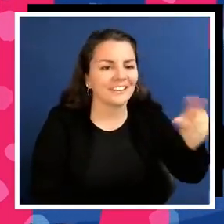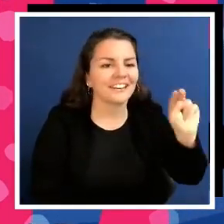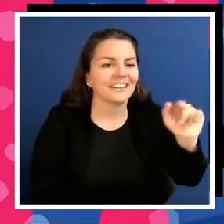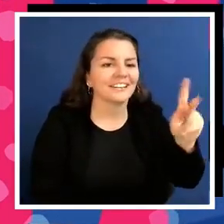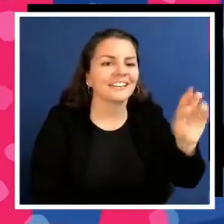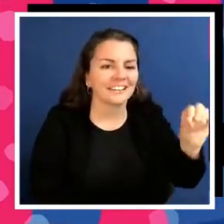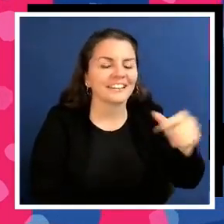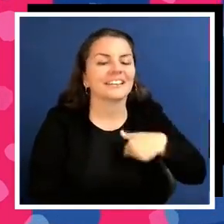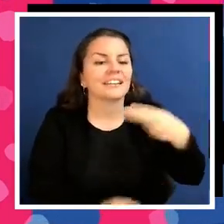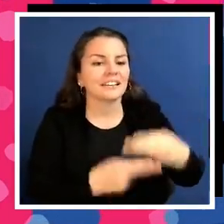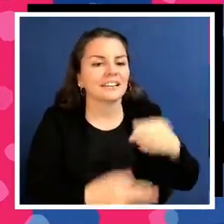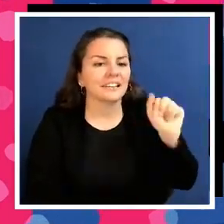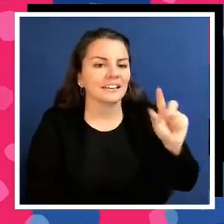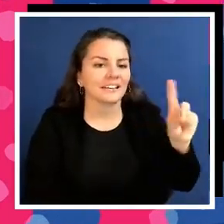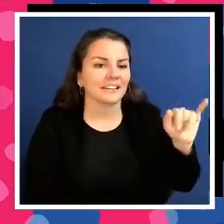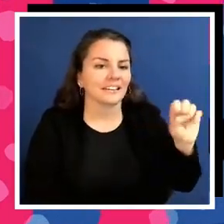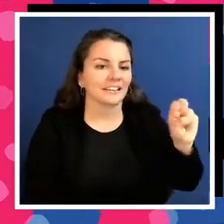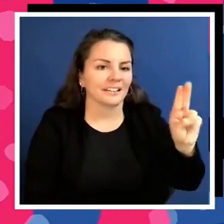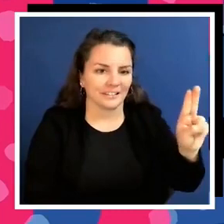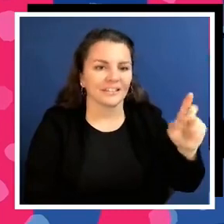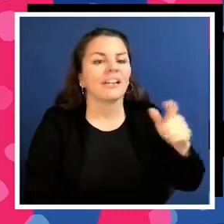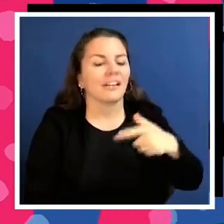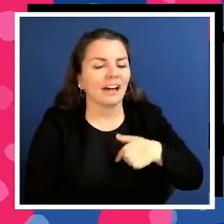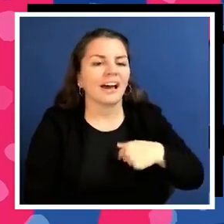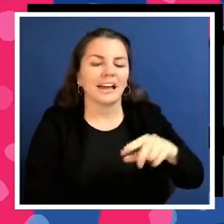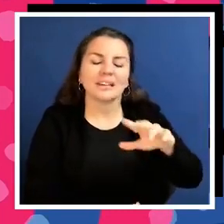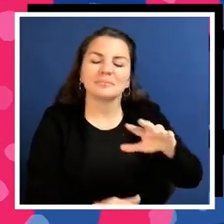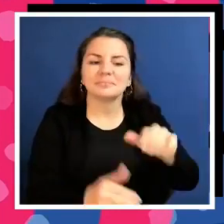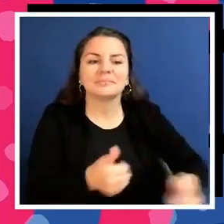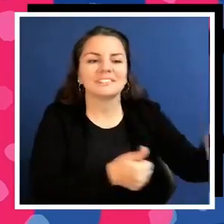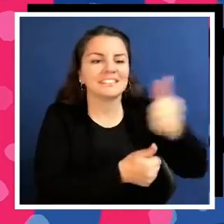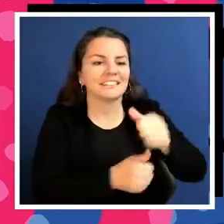PRESIDENT OF ECONOMIC SECURITY